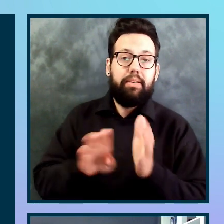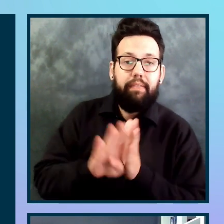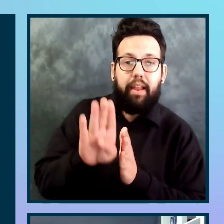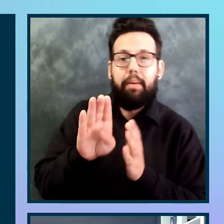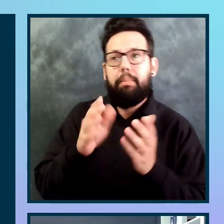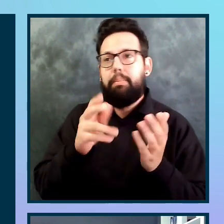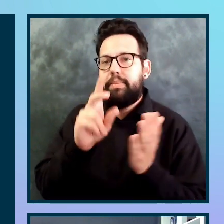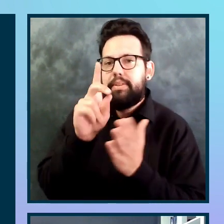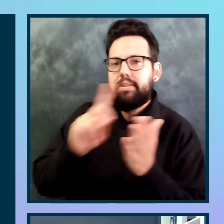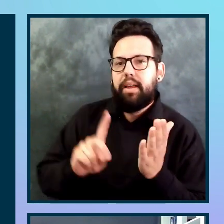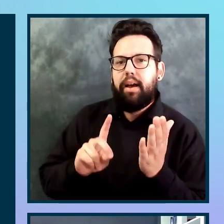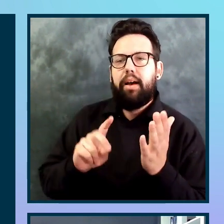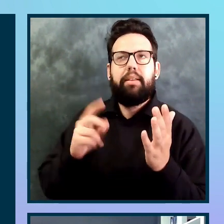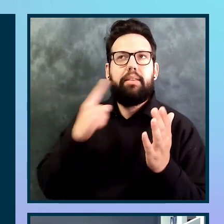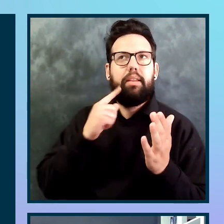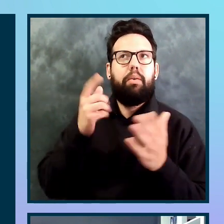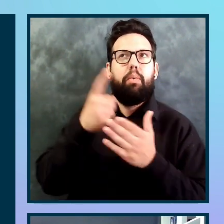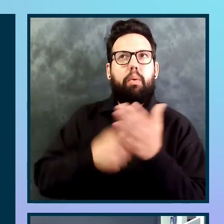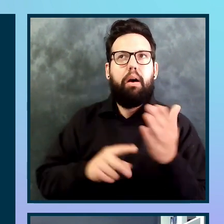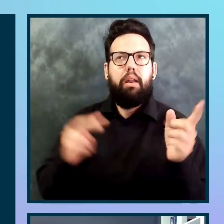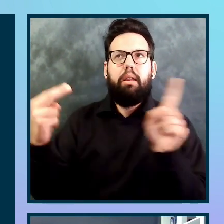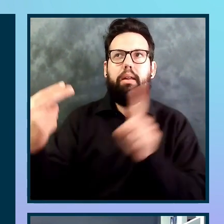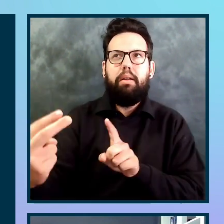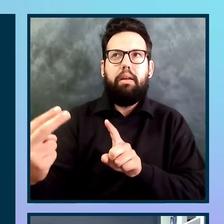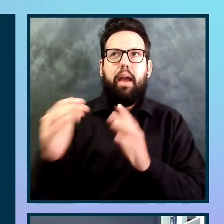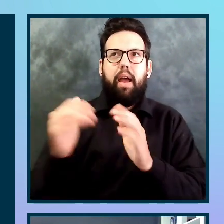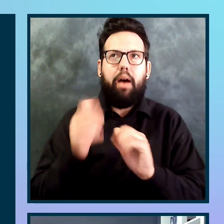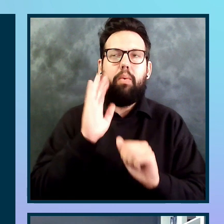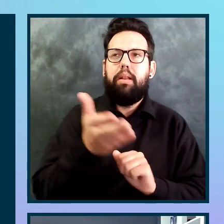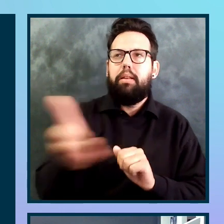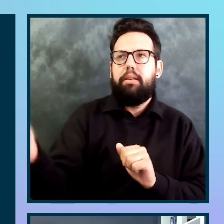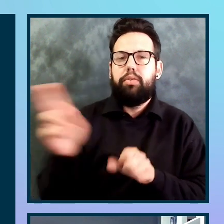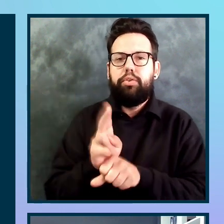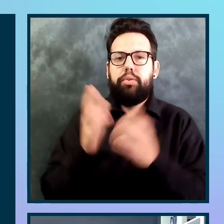the interaction of this entire website. So for a keyboard user,